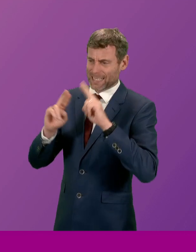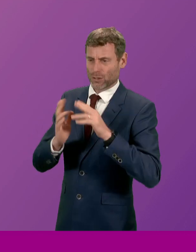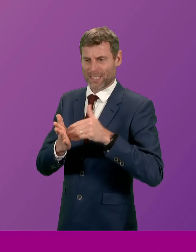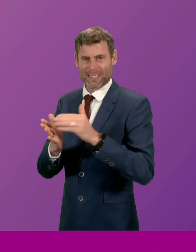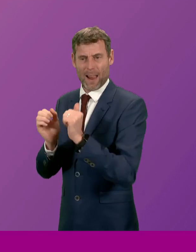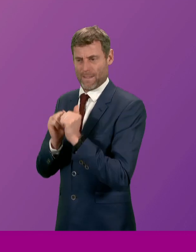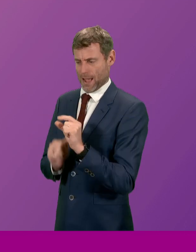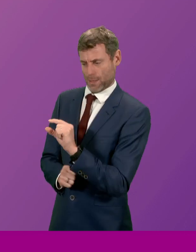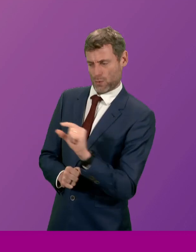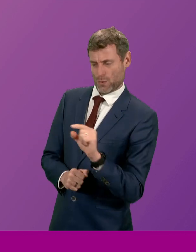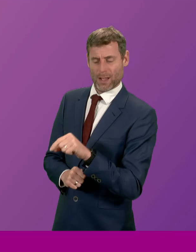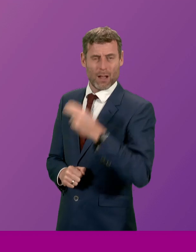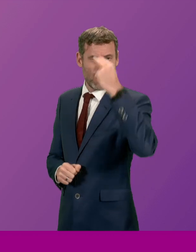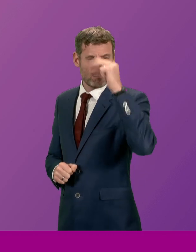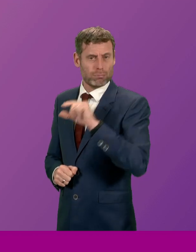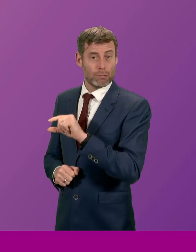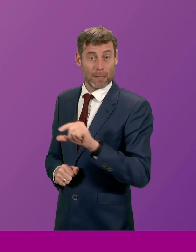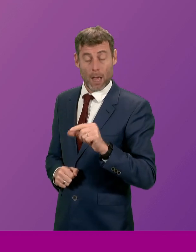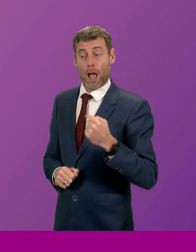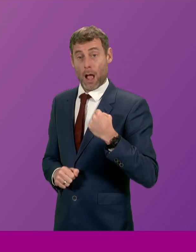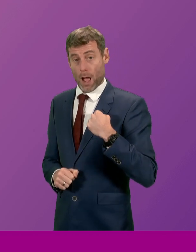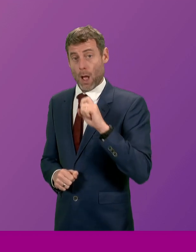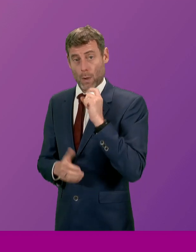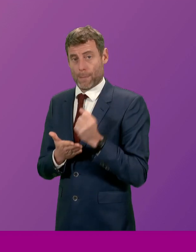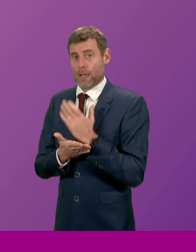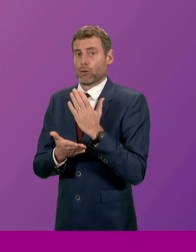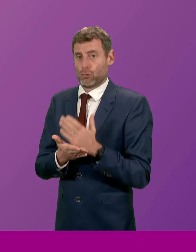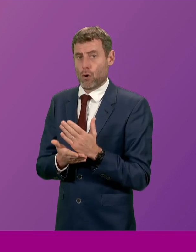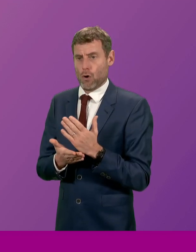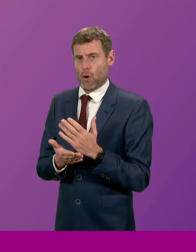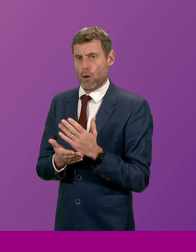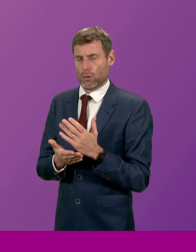I assure Emma Harper that the Government will make all necessary representations